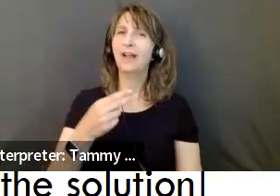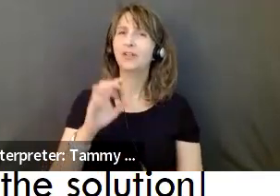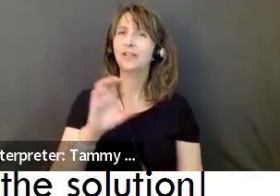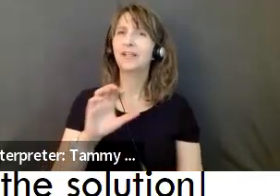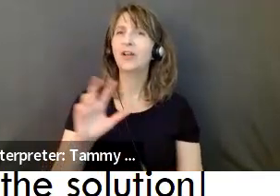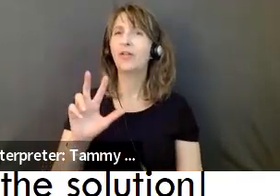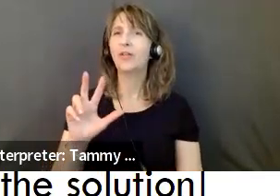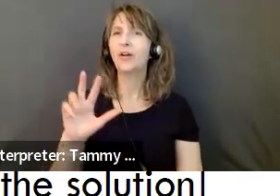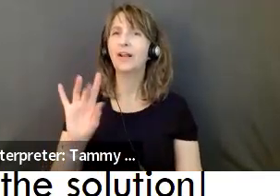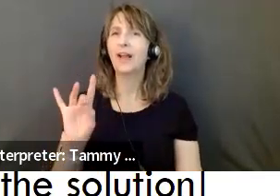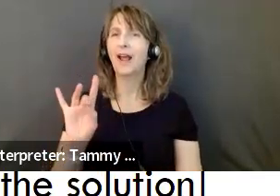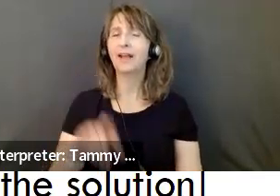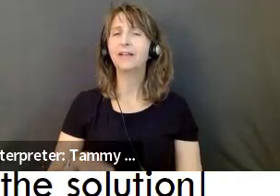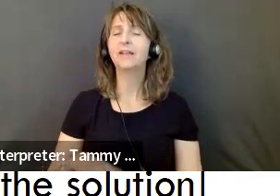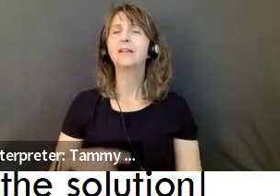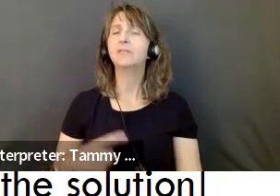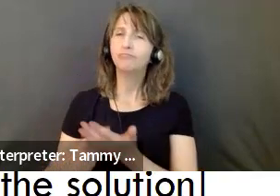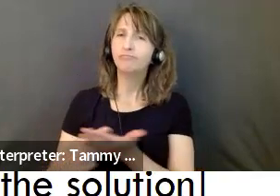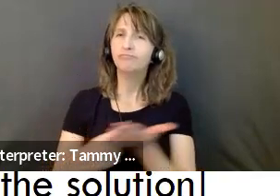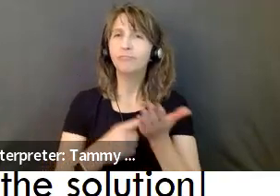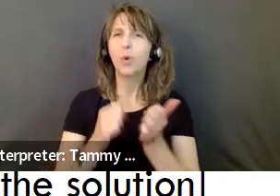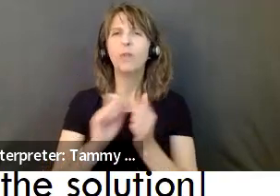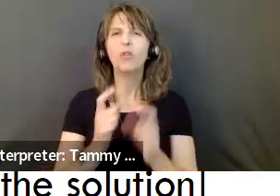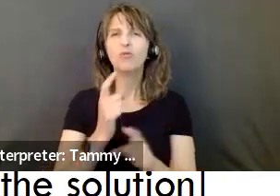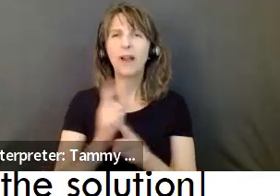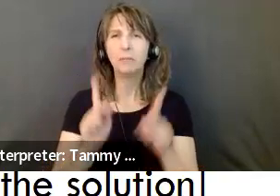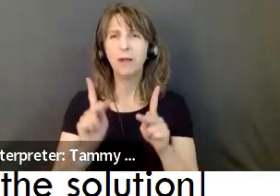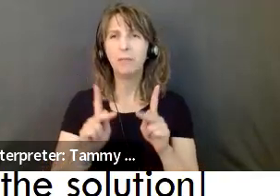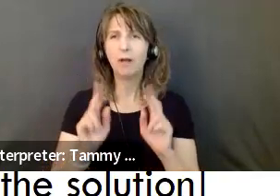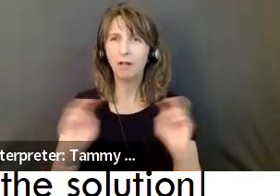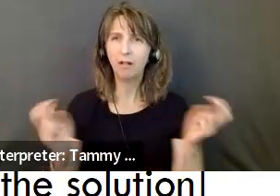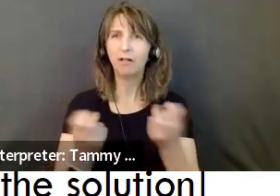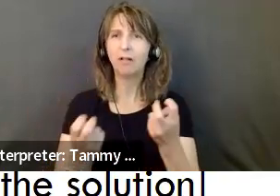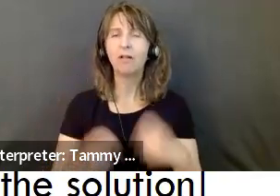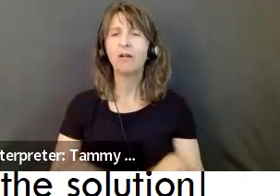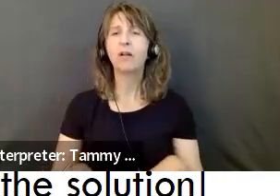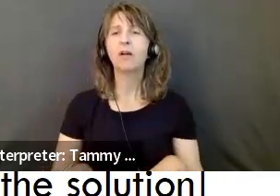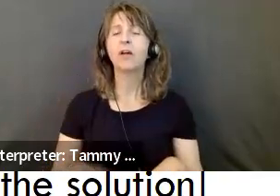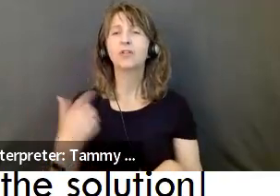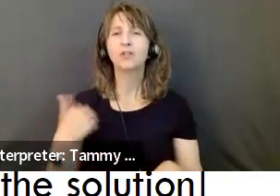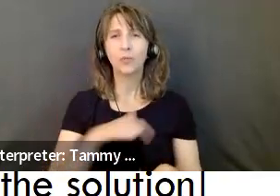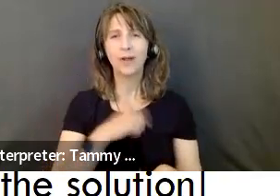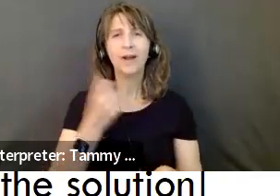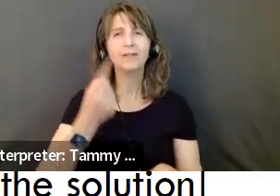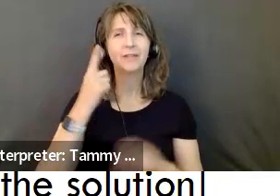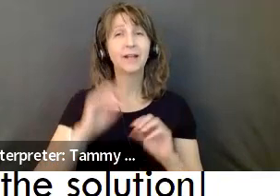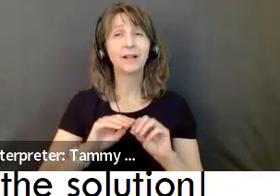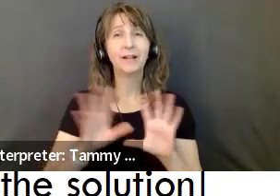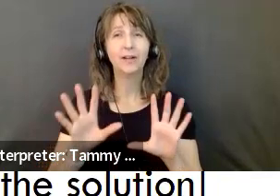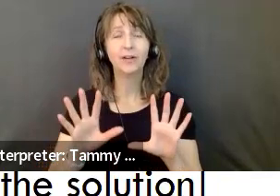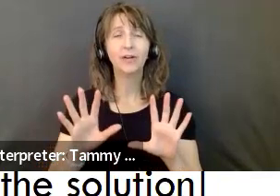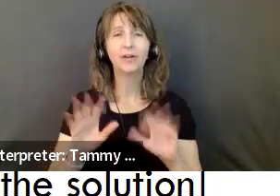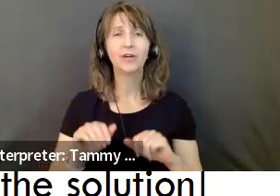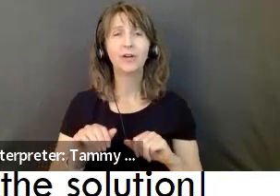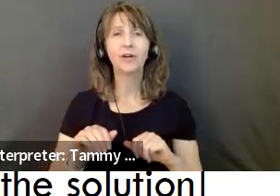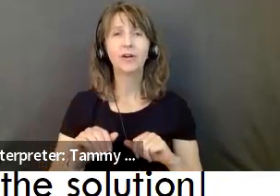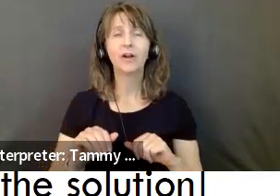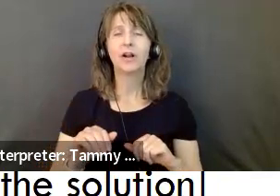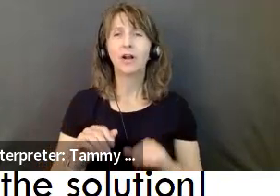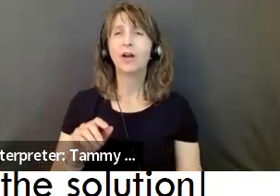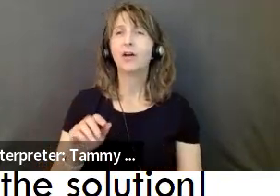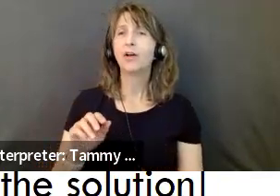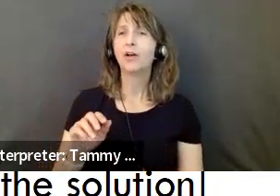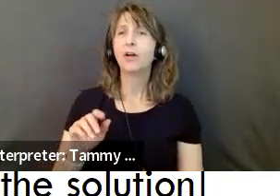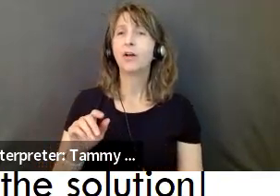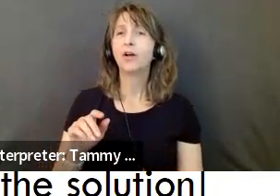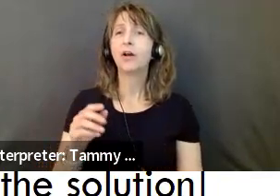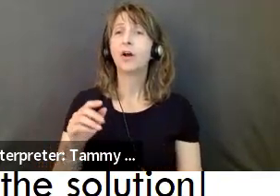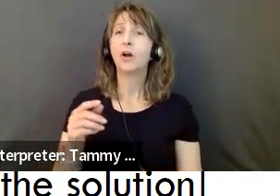It was very clear that a place or particular unit really wasn't. The solution after all.